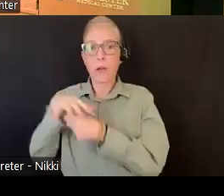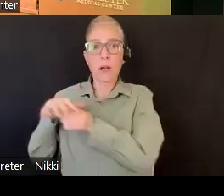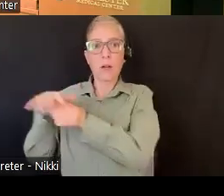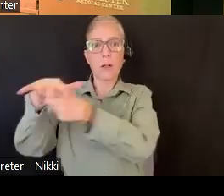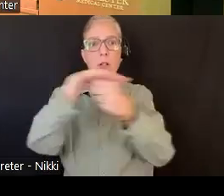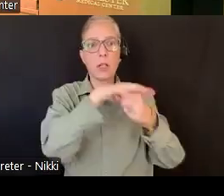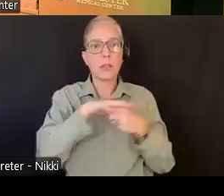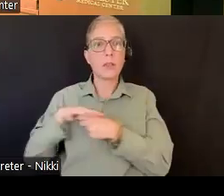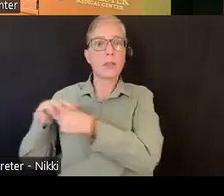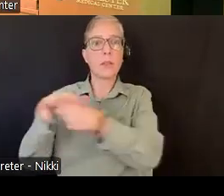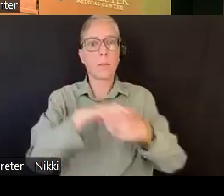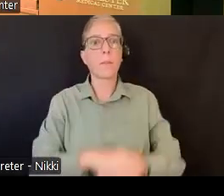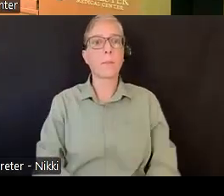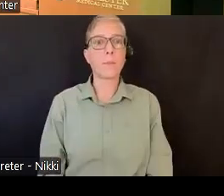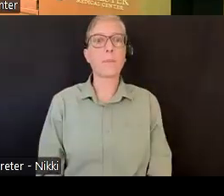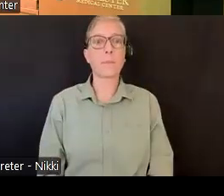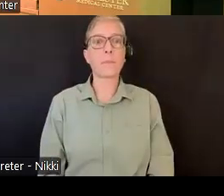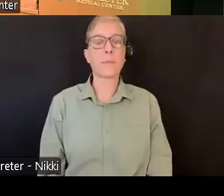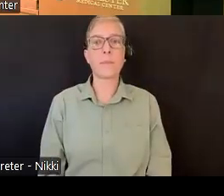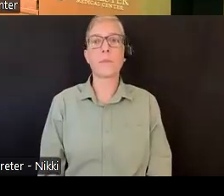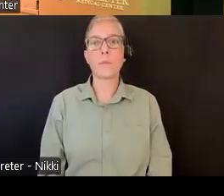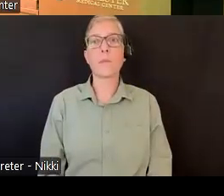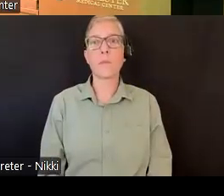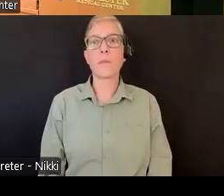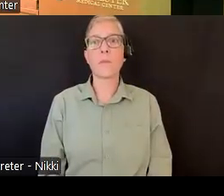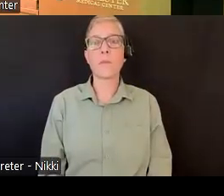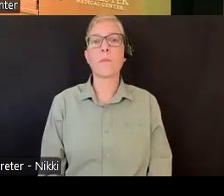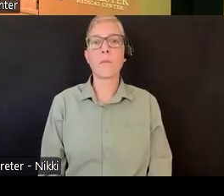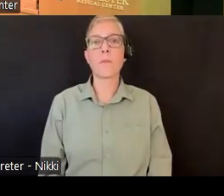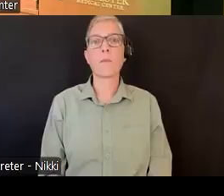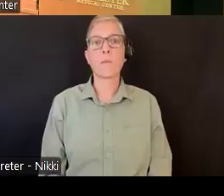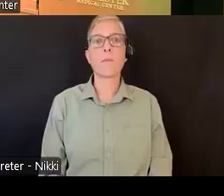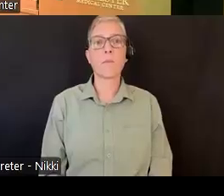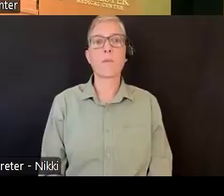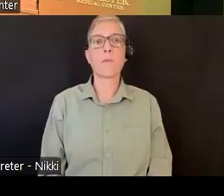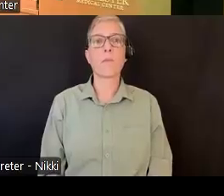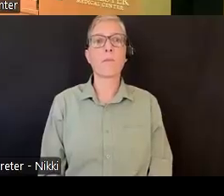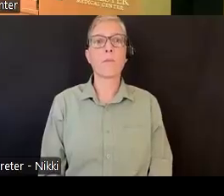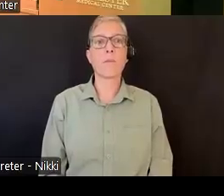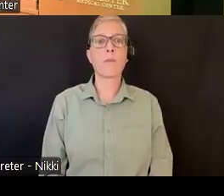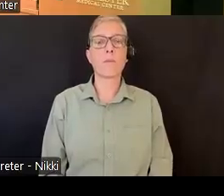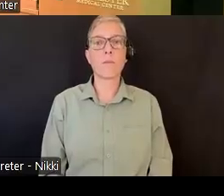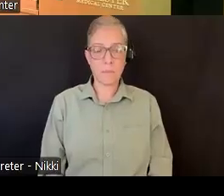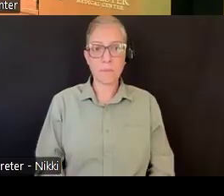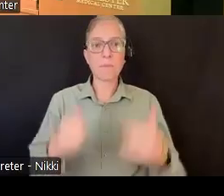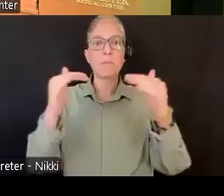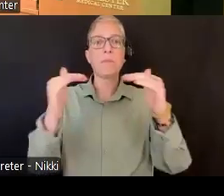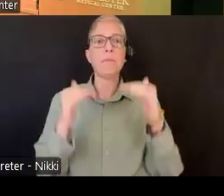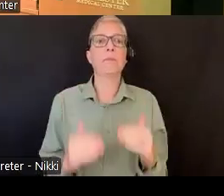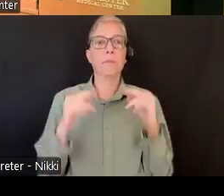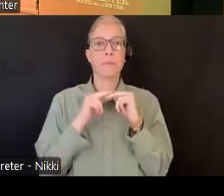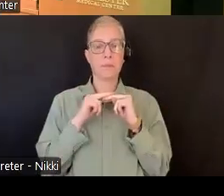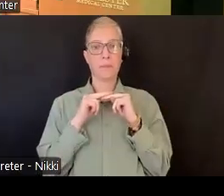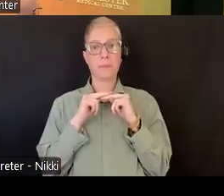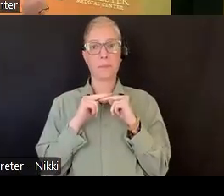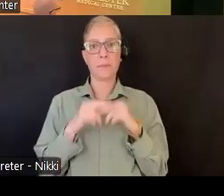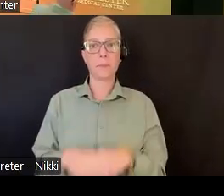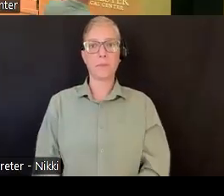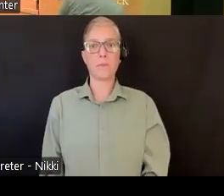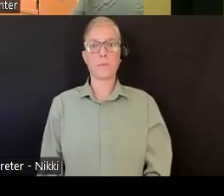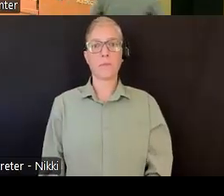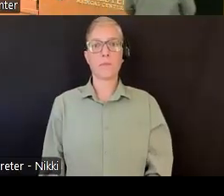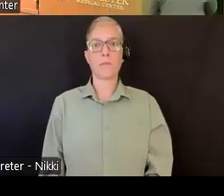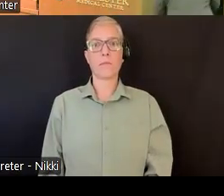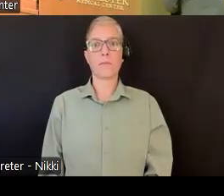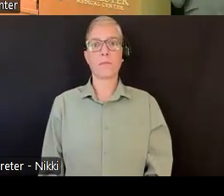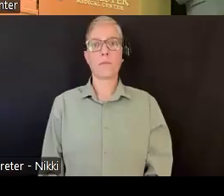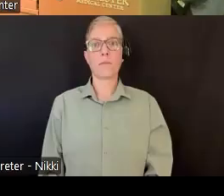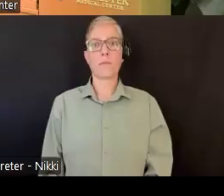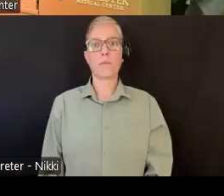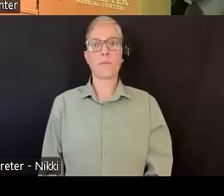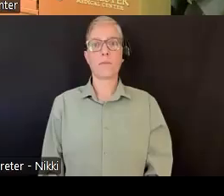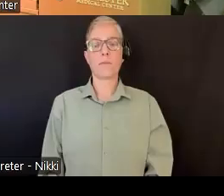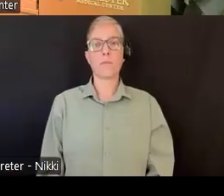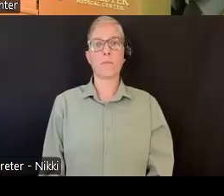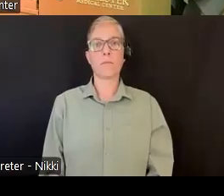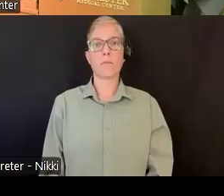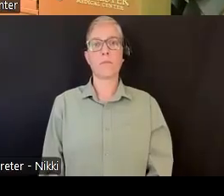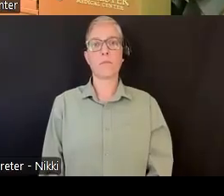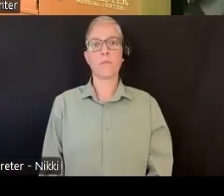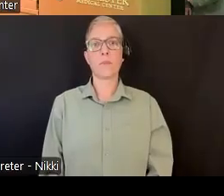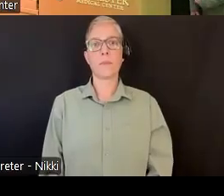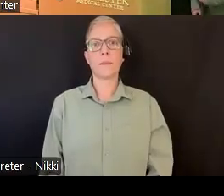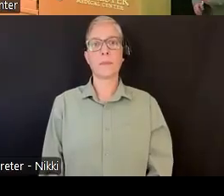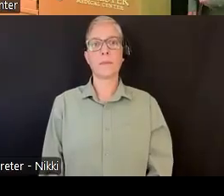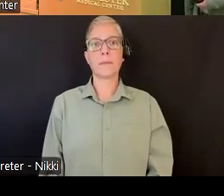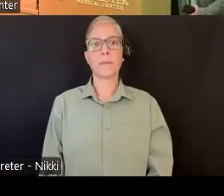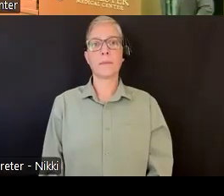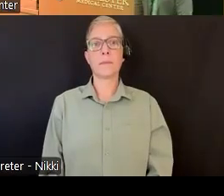How's that sound to you guys? Good. Um, so I'm going to flip to the next slide. And it's